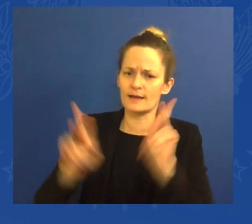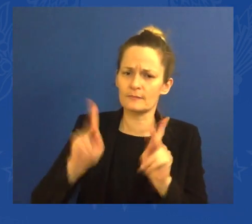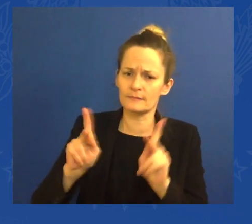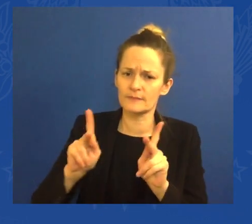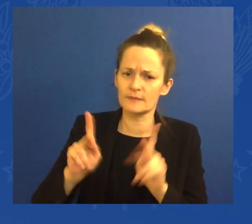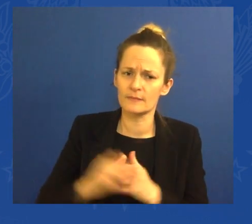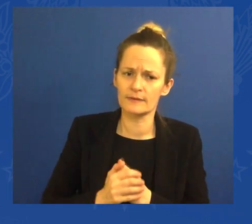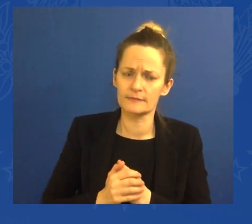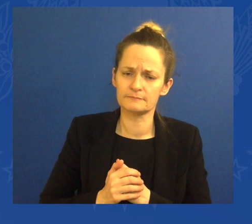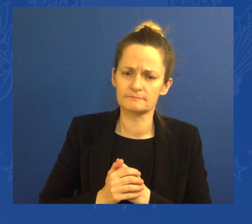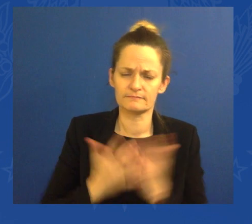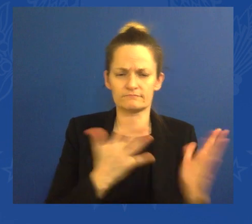And Vladimir Putin's --